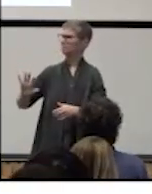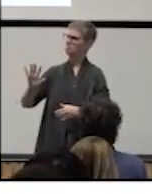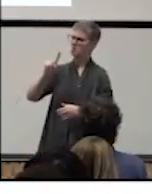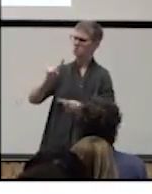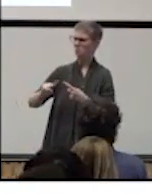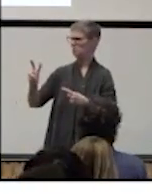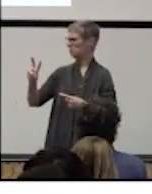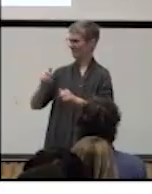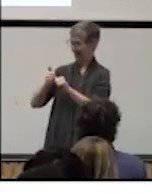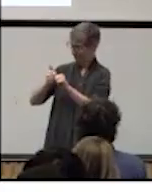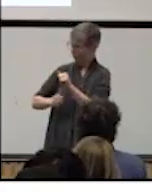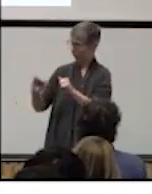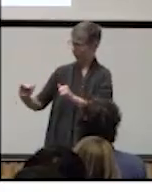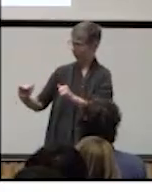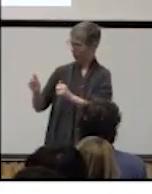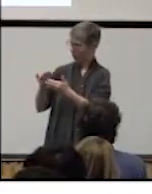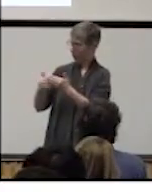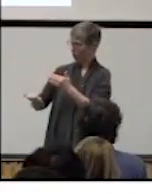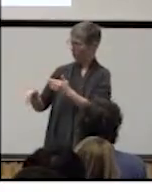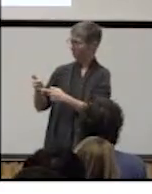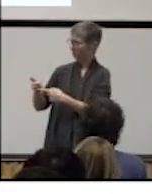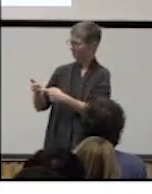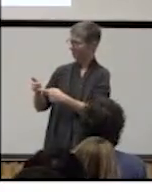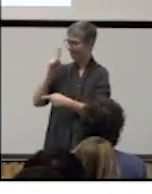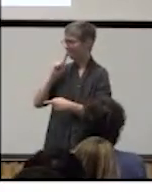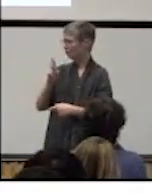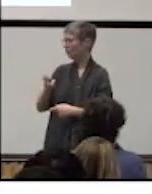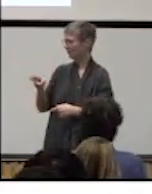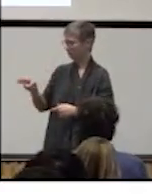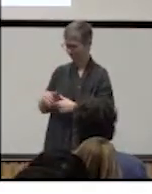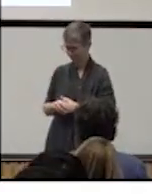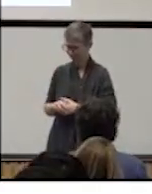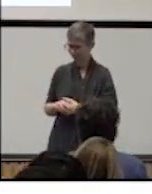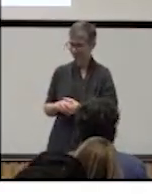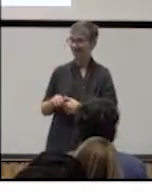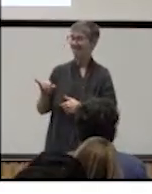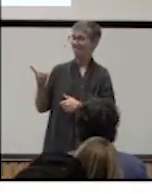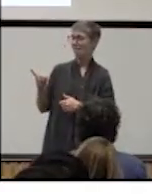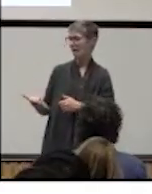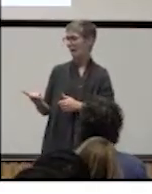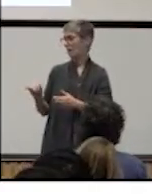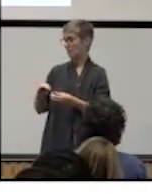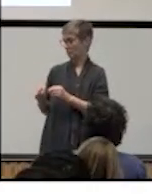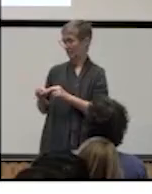of every children born is deaf or hard of hearing. And that number increases as children